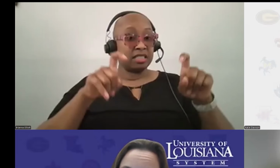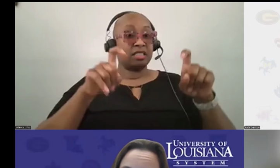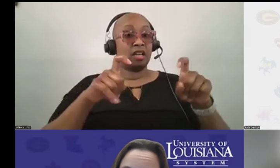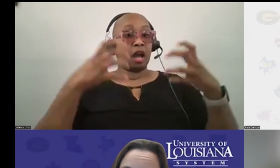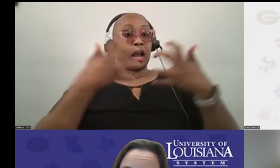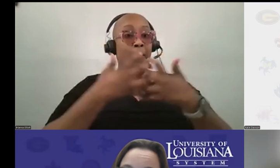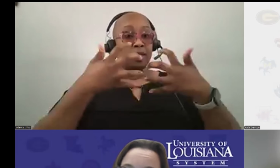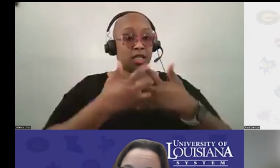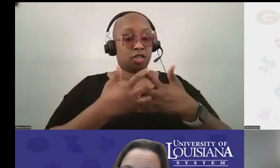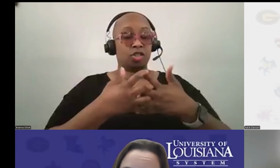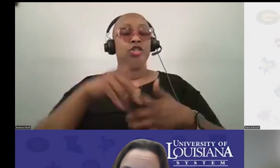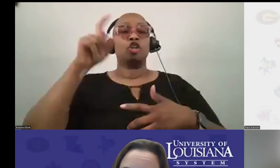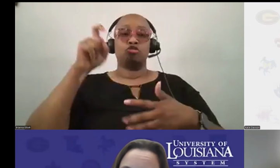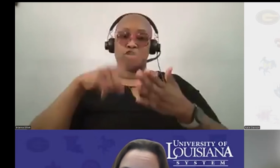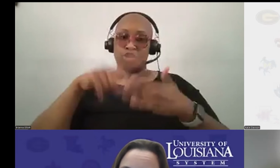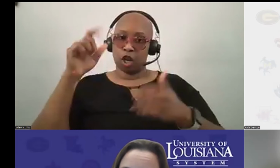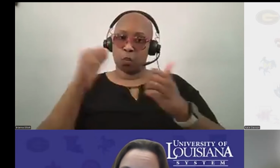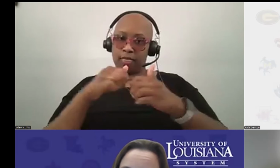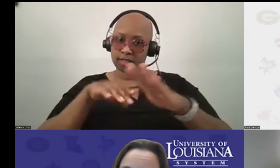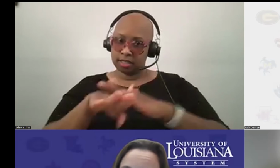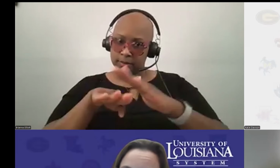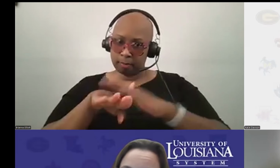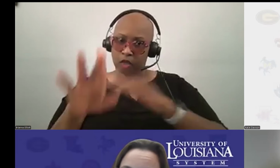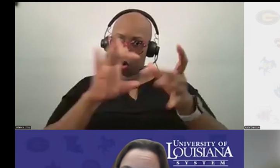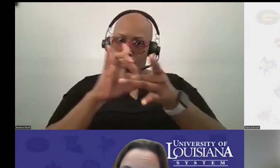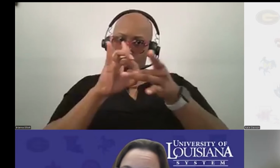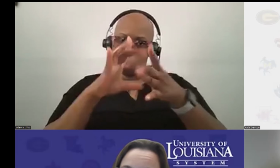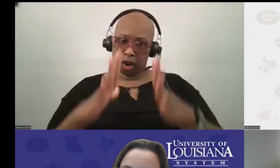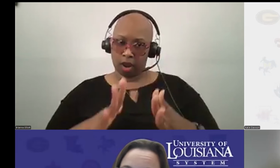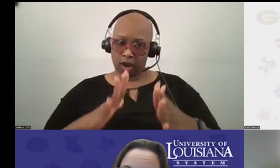accessibility coordinator for students who does student test accommodations.